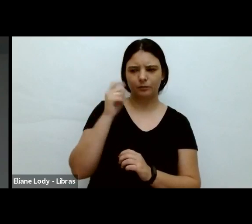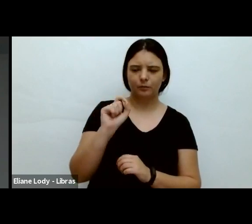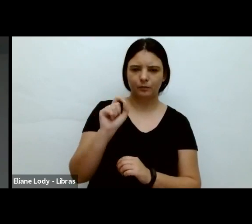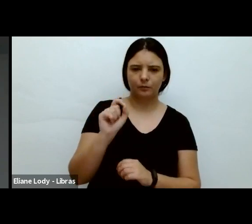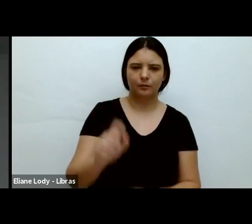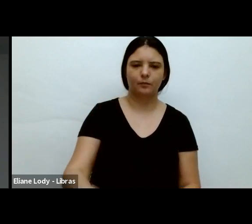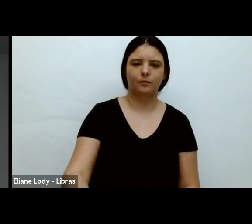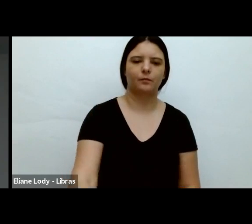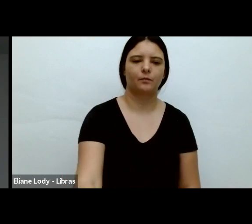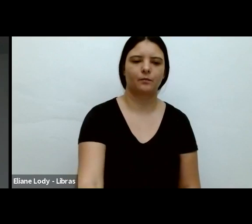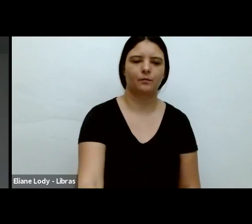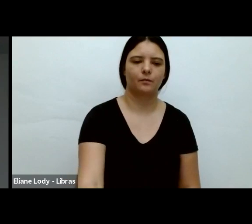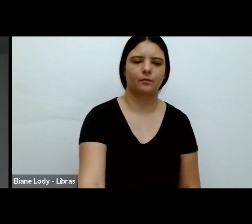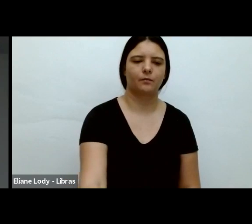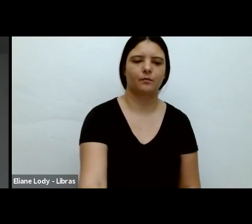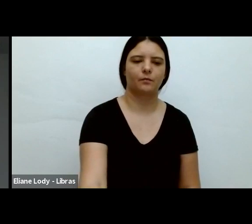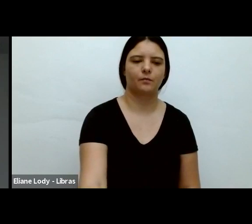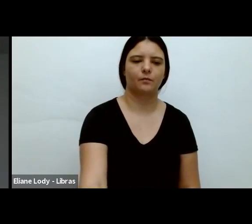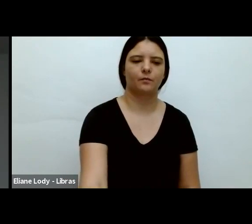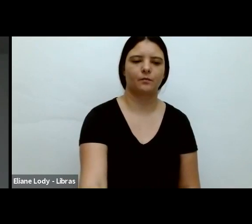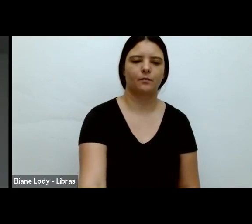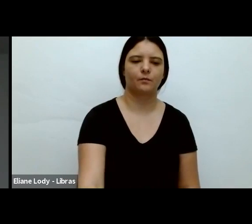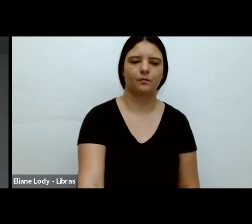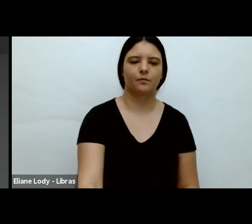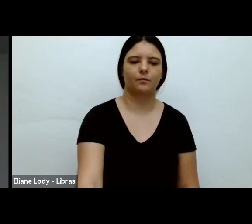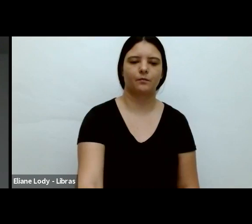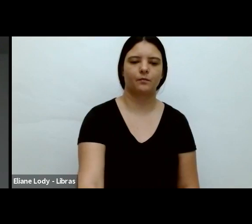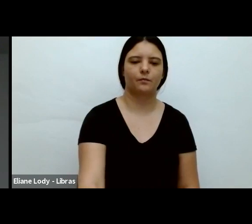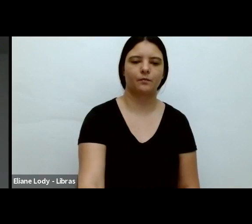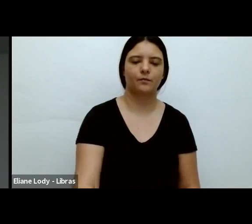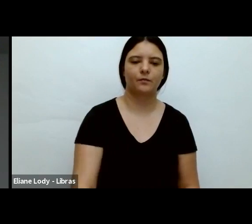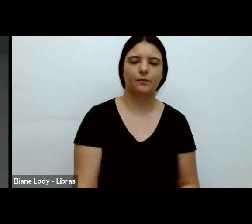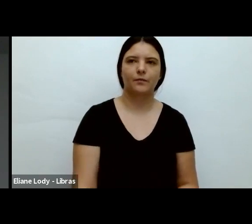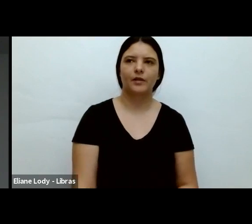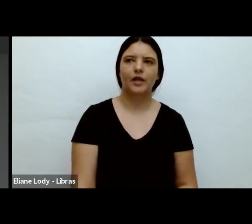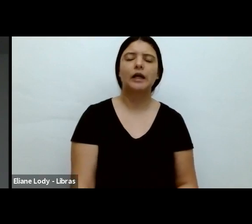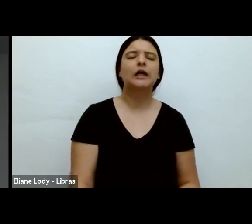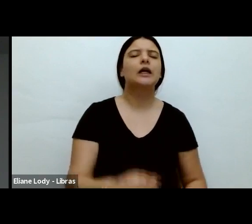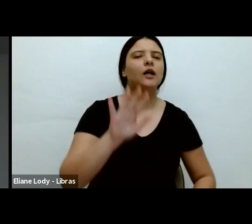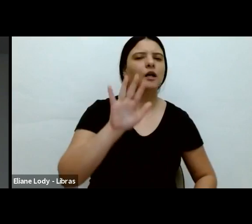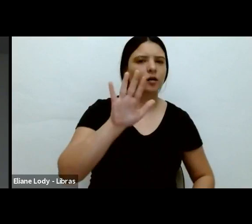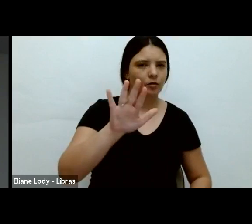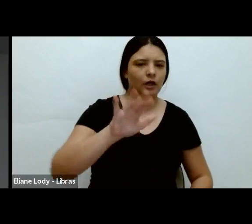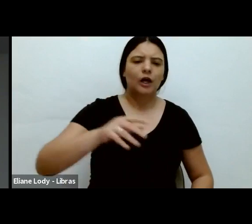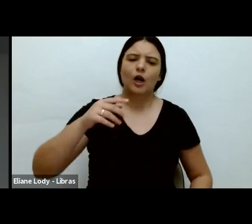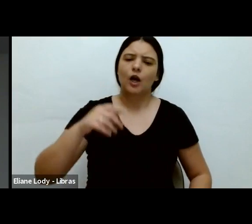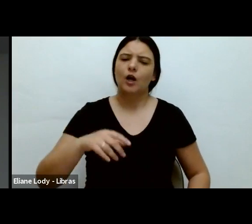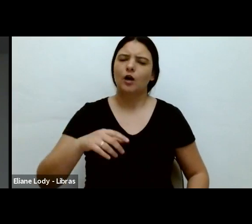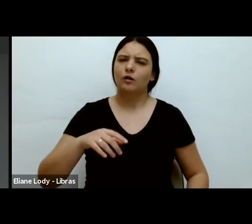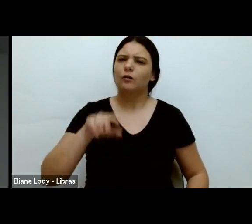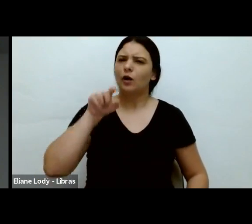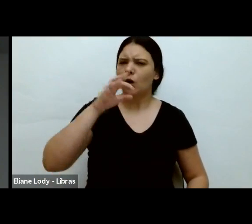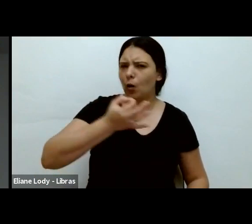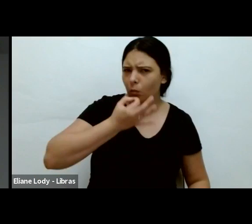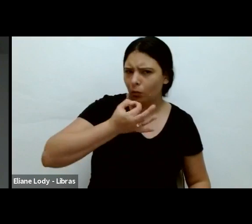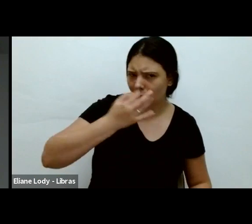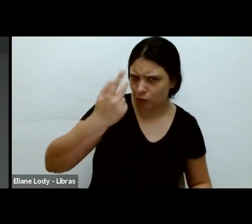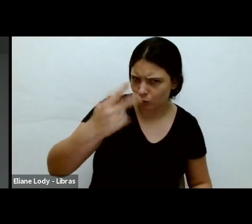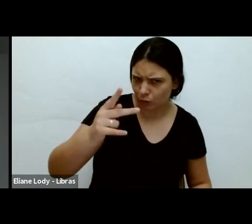on is about. It's actually if think it's. possible for us. us to move beyond us to move beyond the idea to move beyond the idea of a